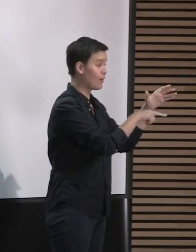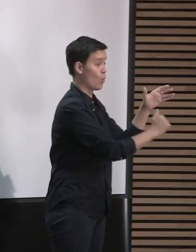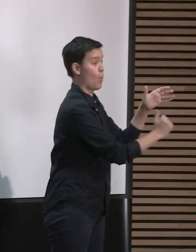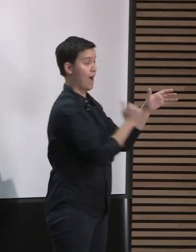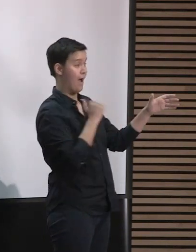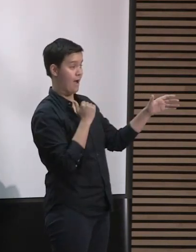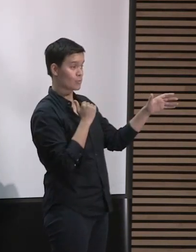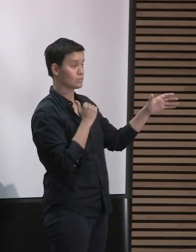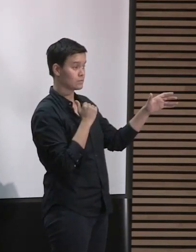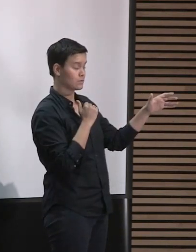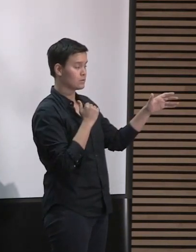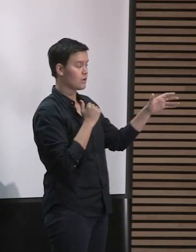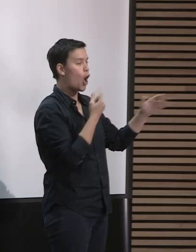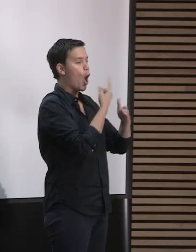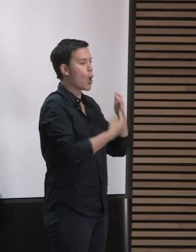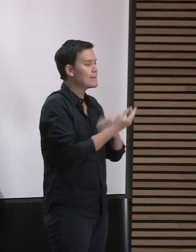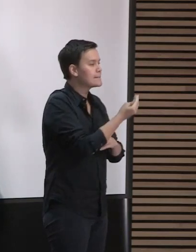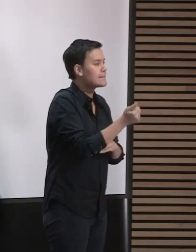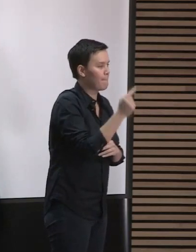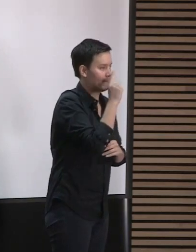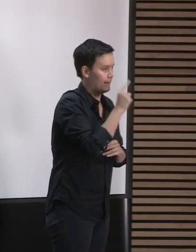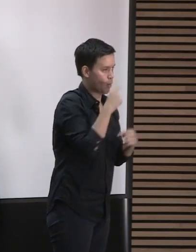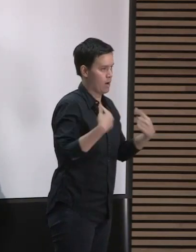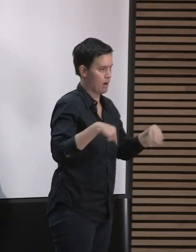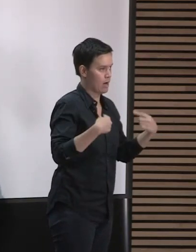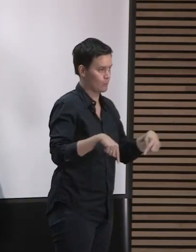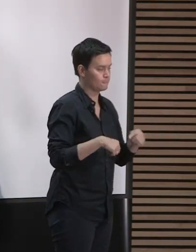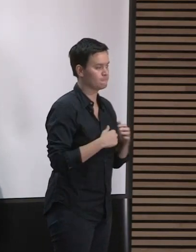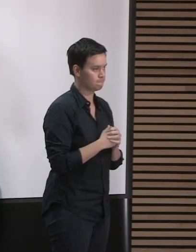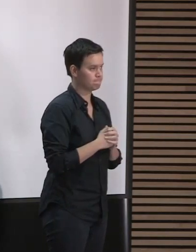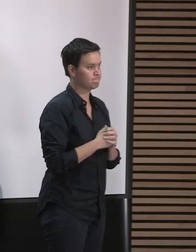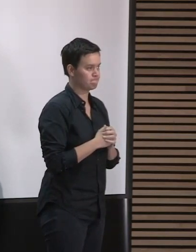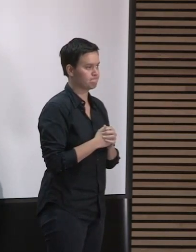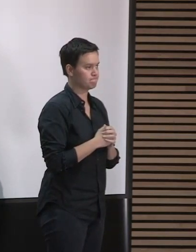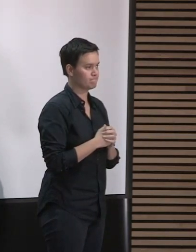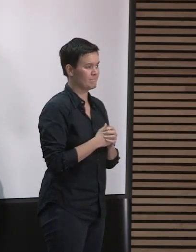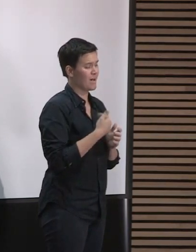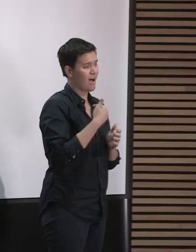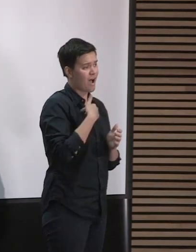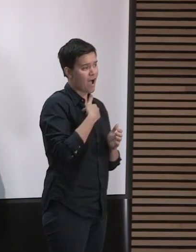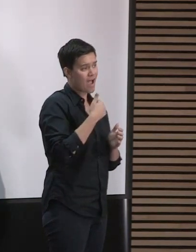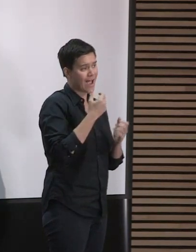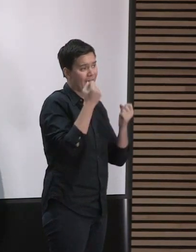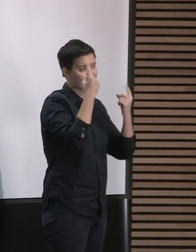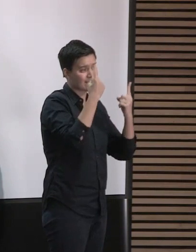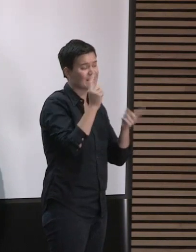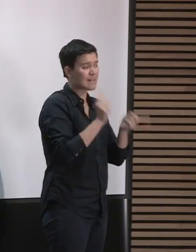alert level two is not permitted. Some people may leave alert level three after